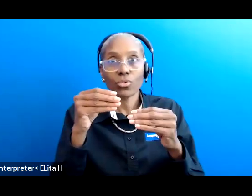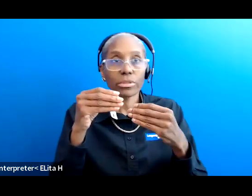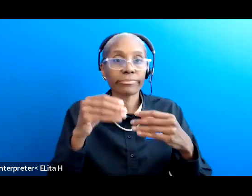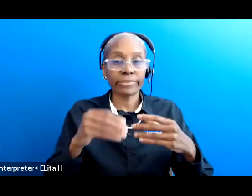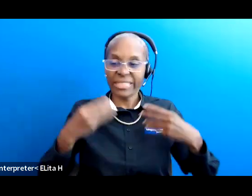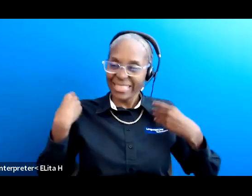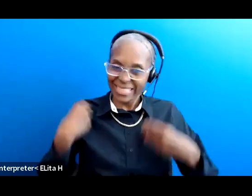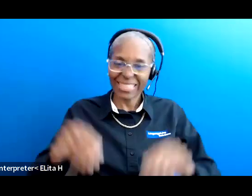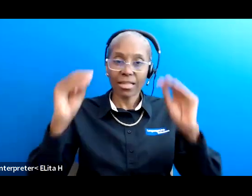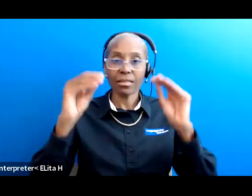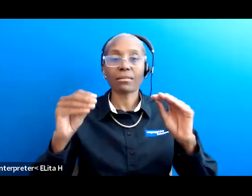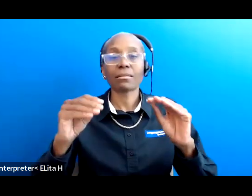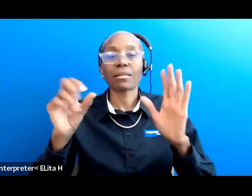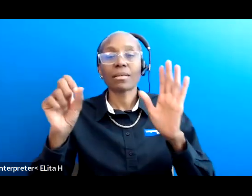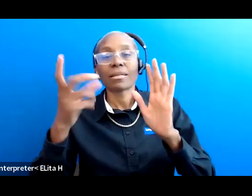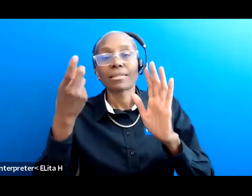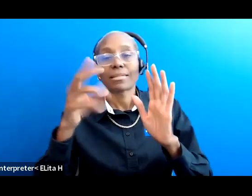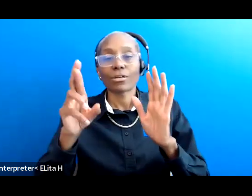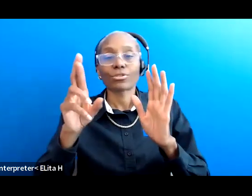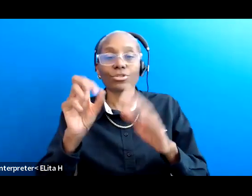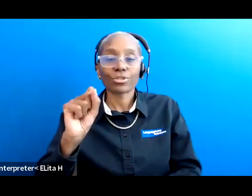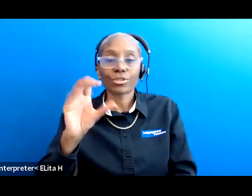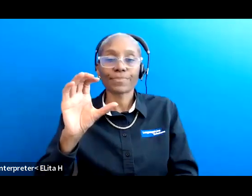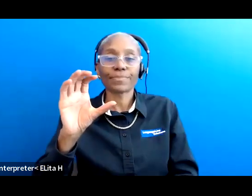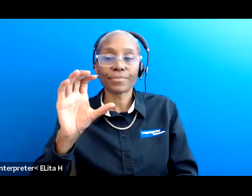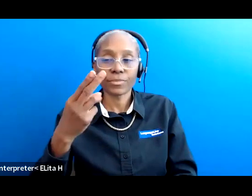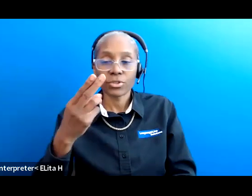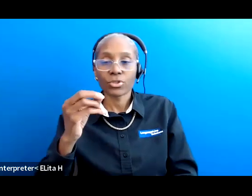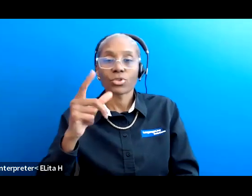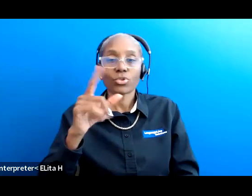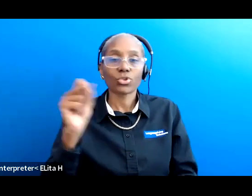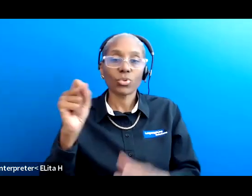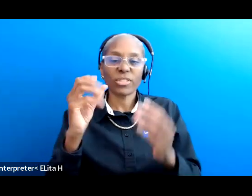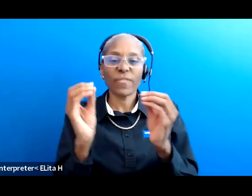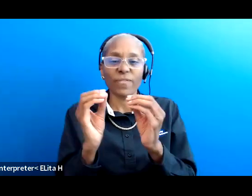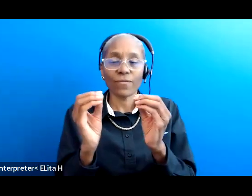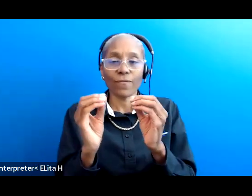They have this pressure measure thing that you can stand on and it